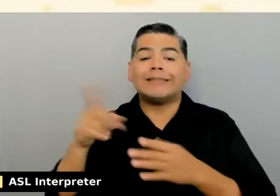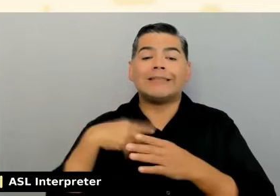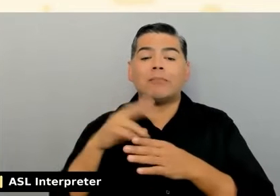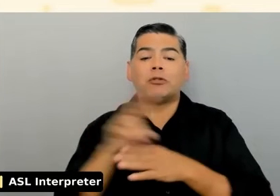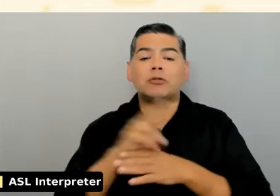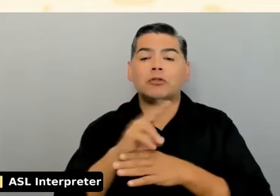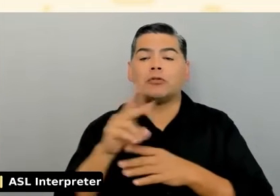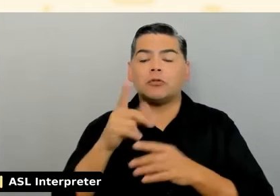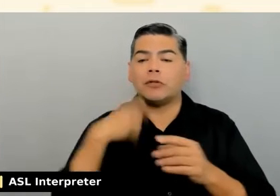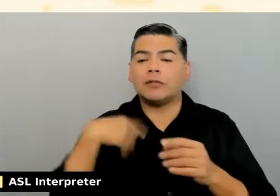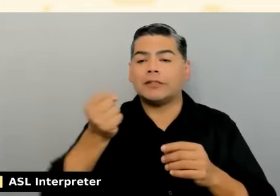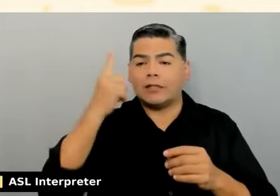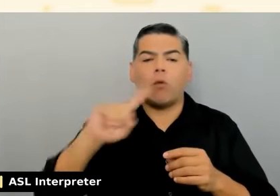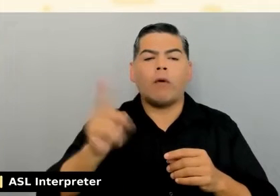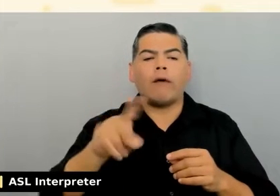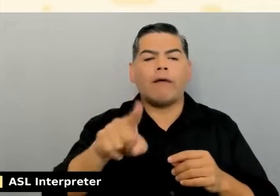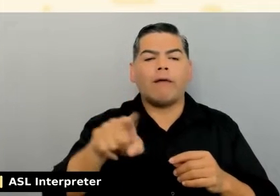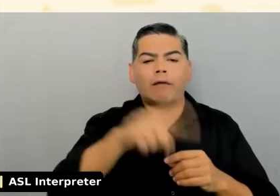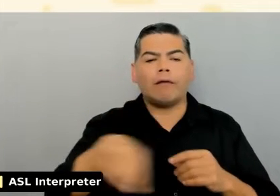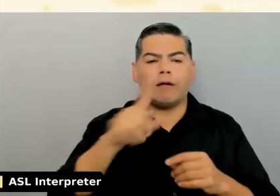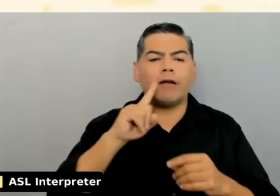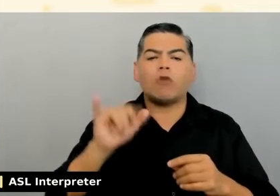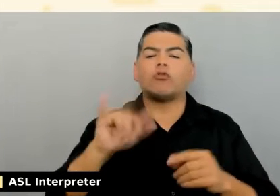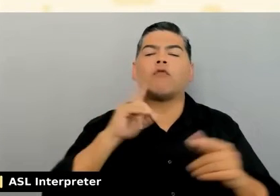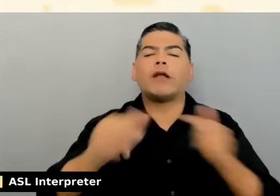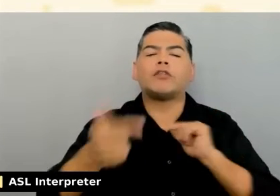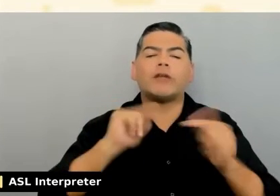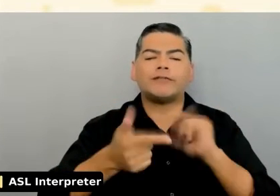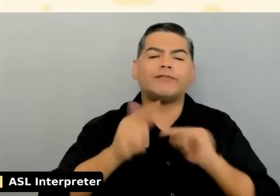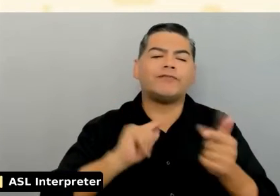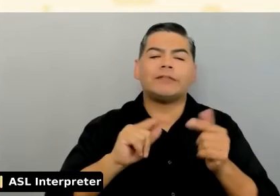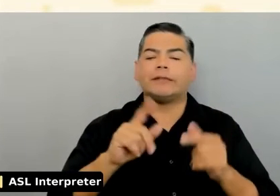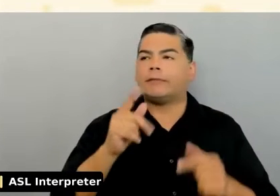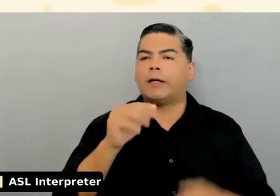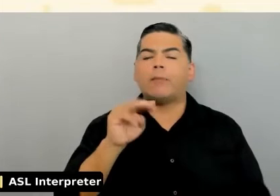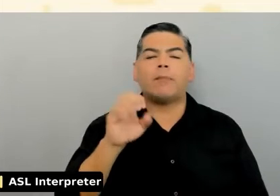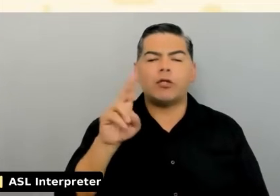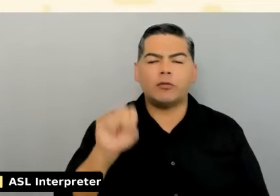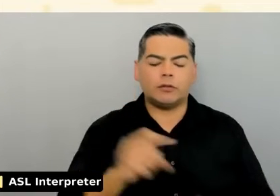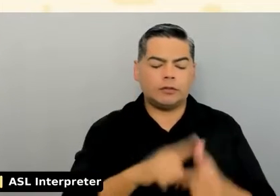Other pages are filled up with interactive elements, be it links, menus, buttons, forms, etcetera.